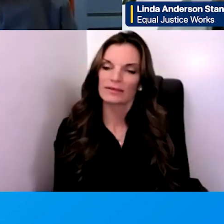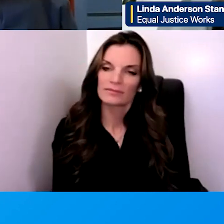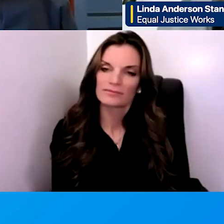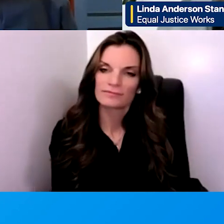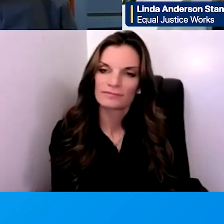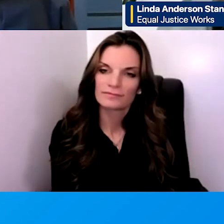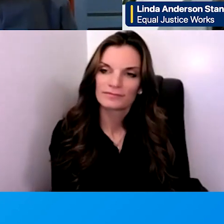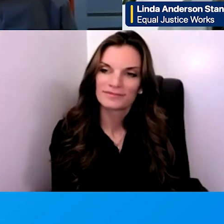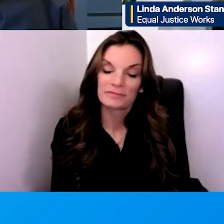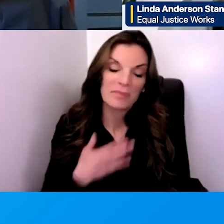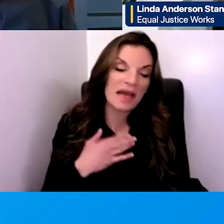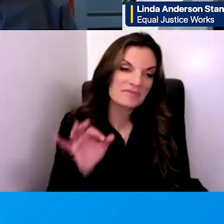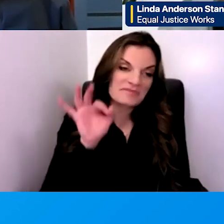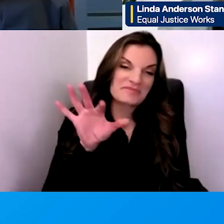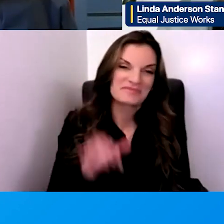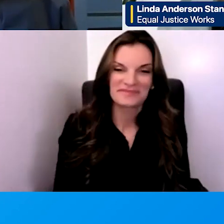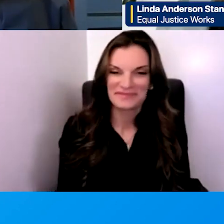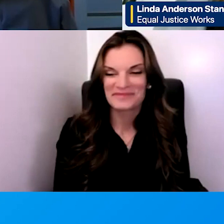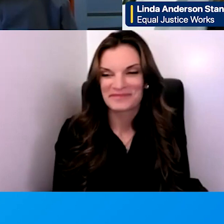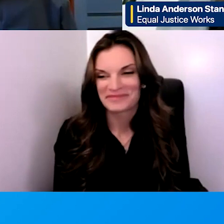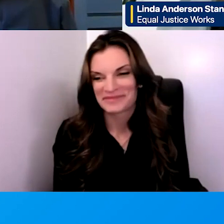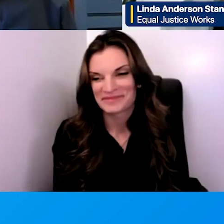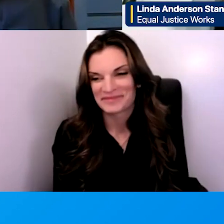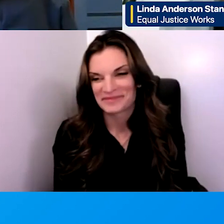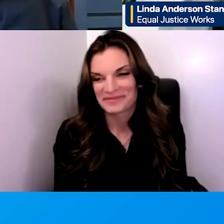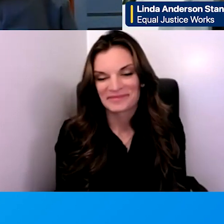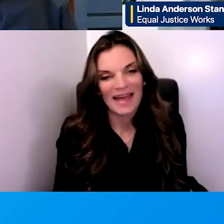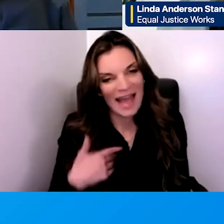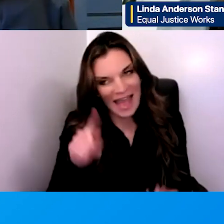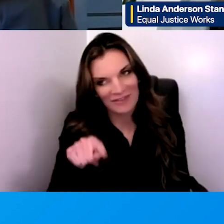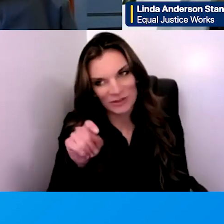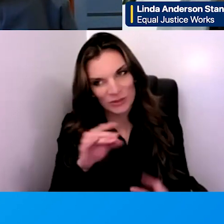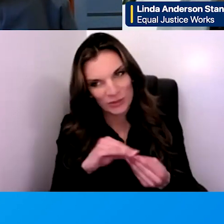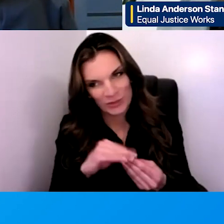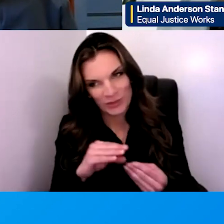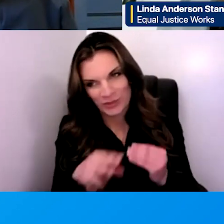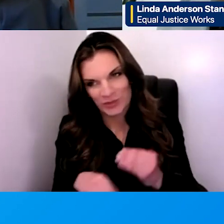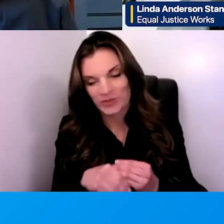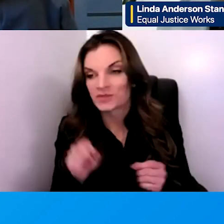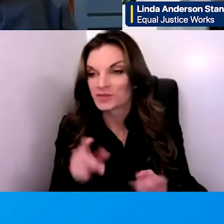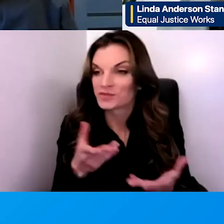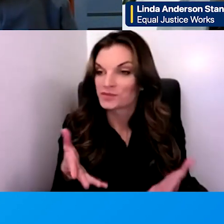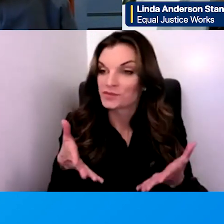Just my editorial comments. Couldn't resist. So let's see we have about I